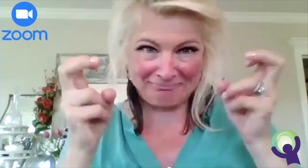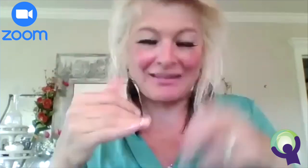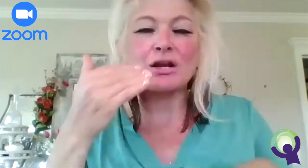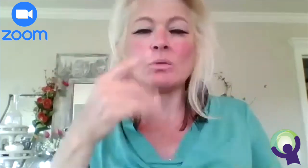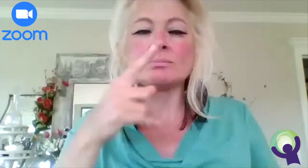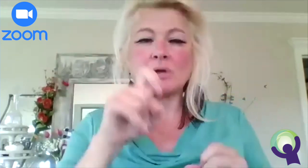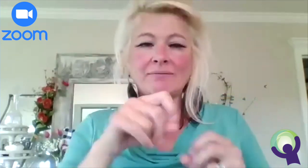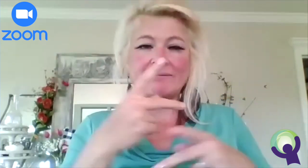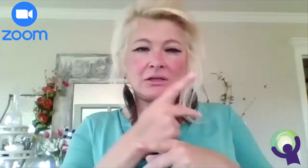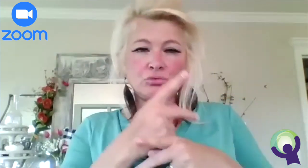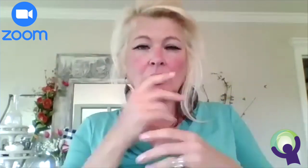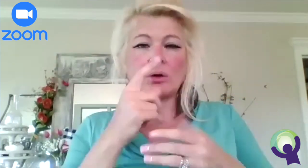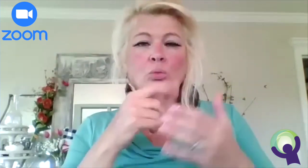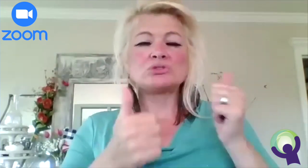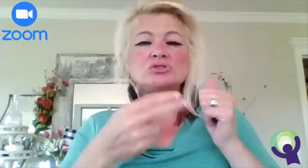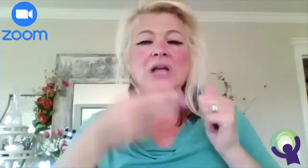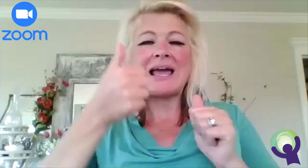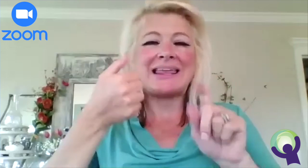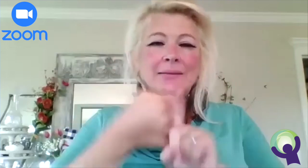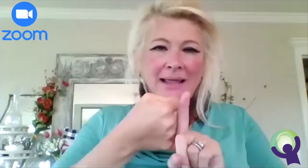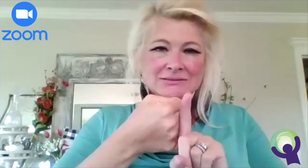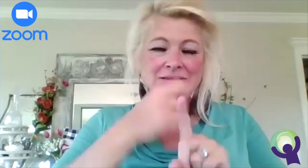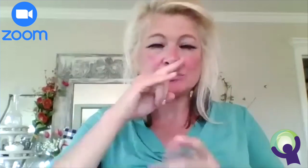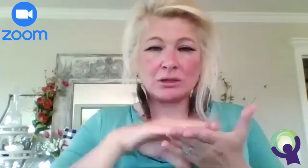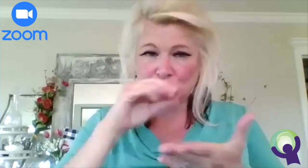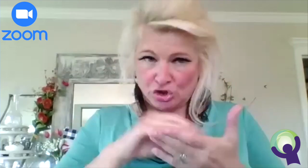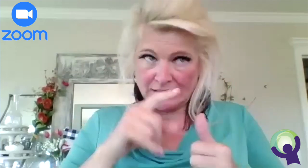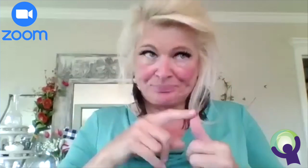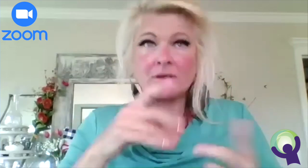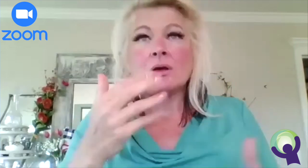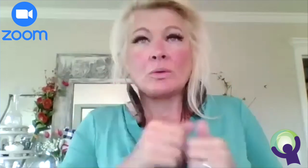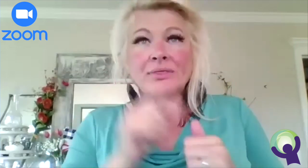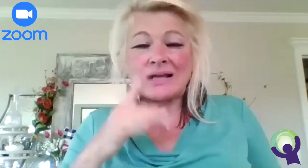where I make my money, trying to figure out what is